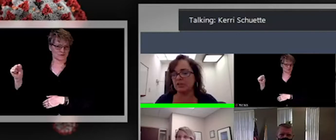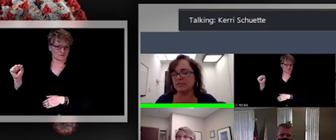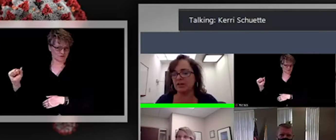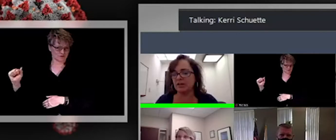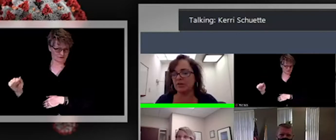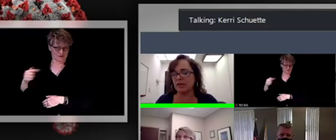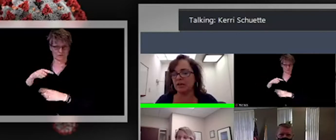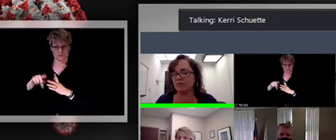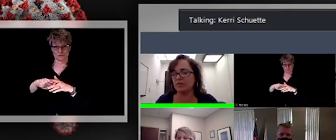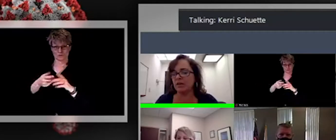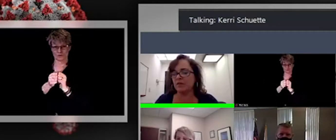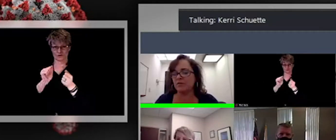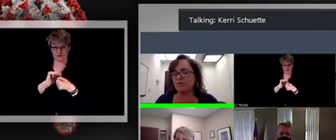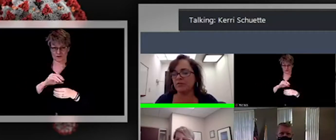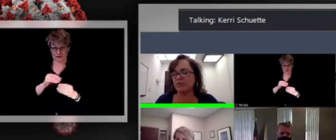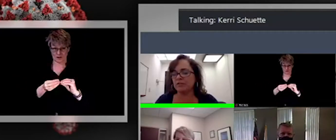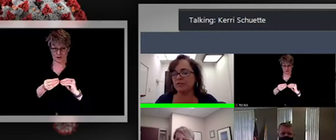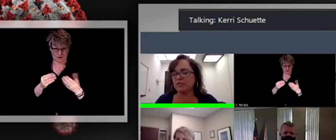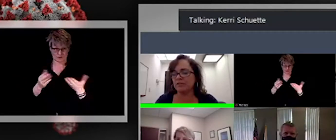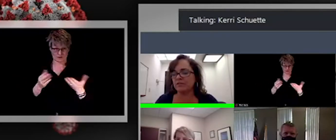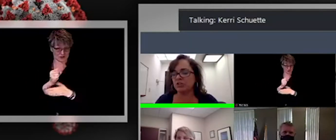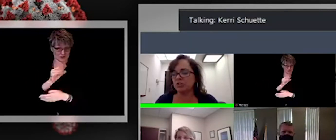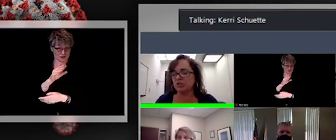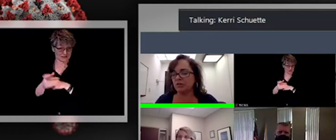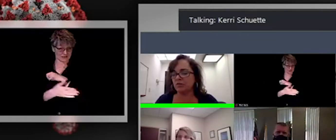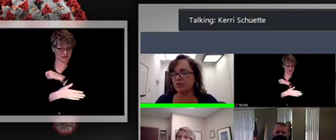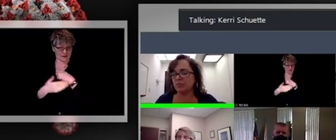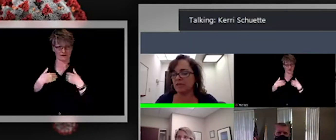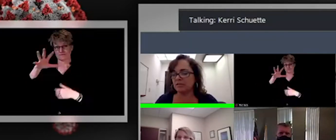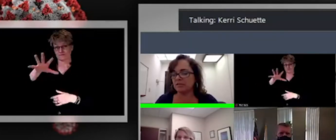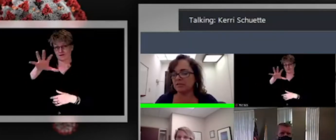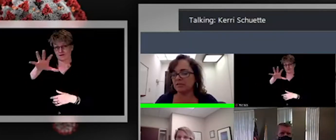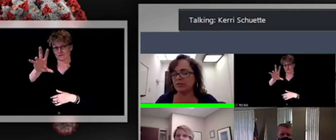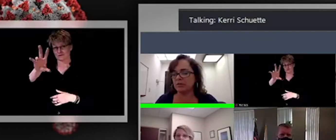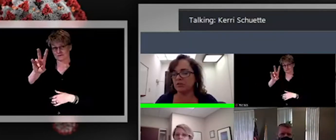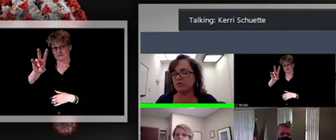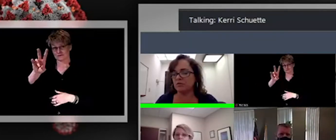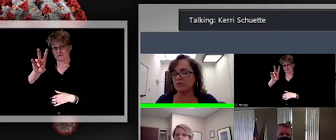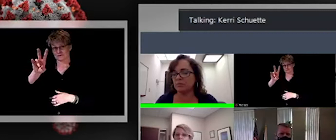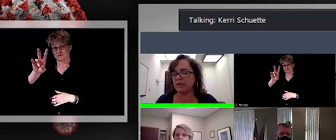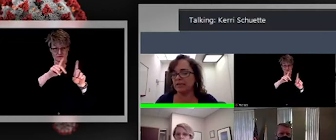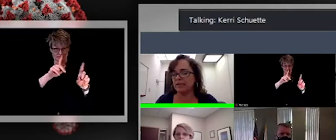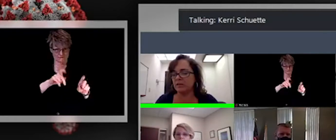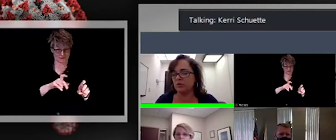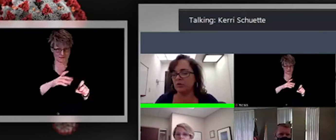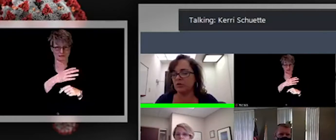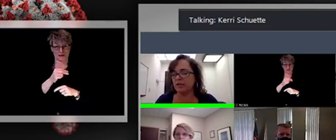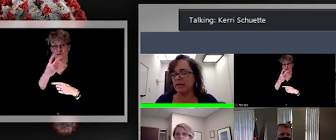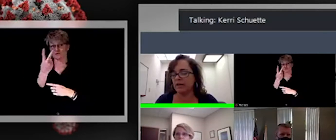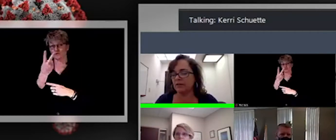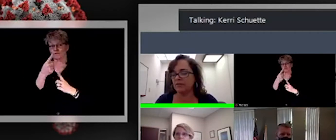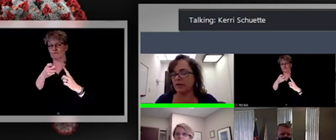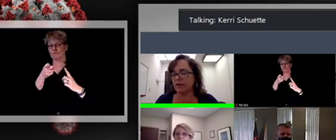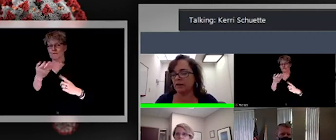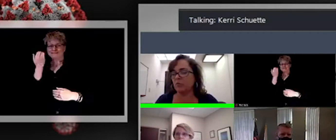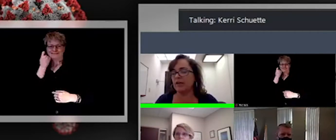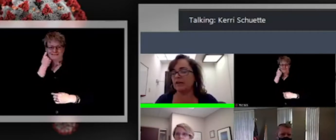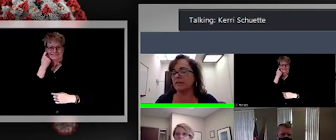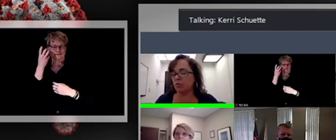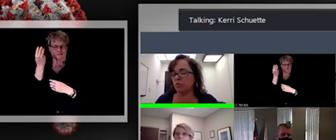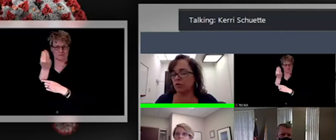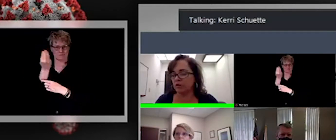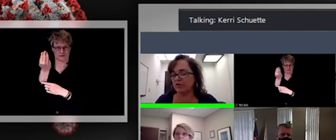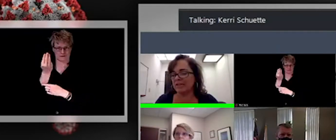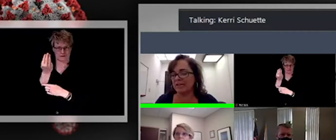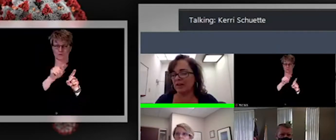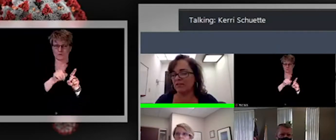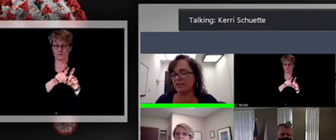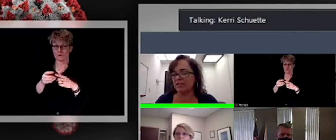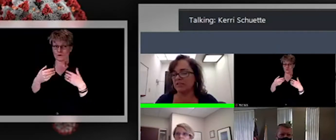In Shasta County, we have 572 confirmed cases, including two from Monday. We had 195 negative